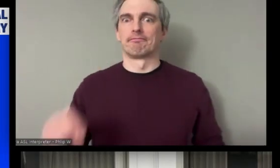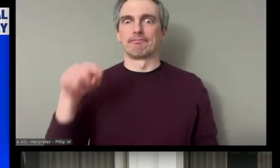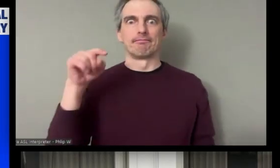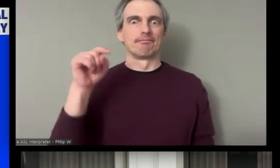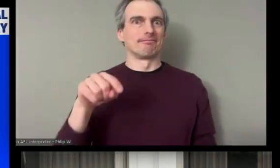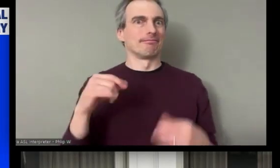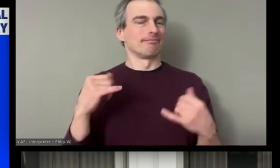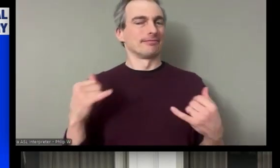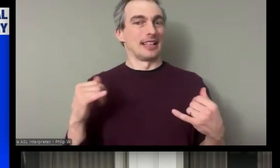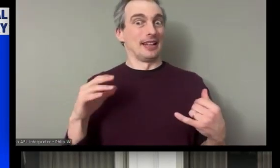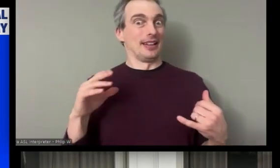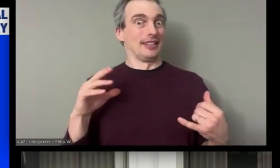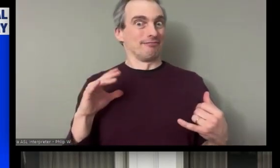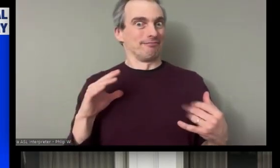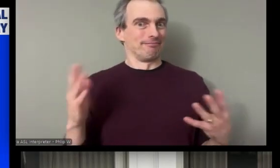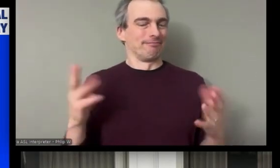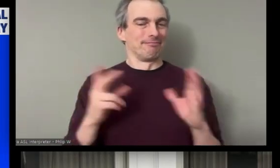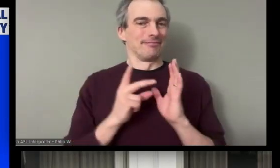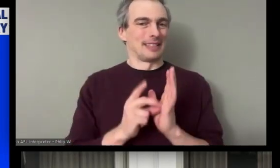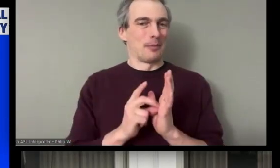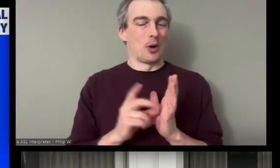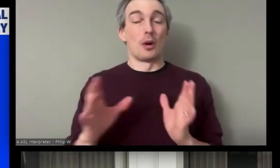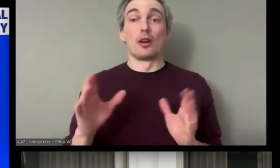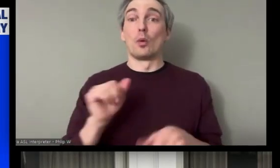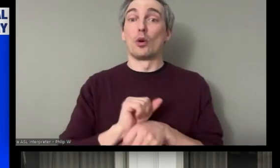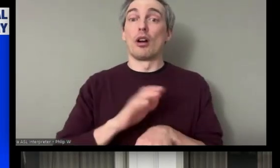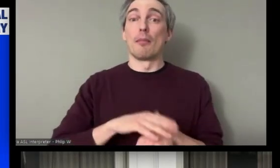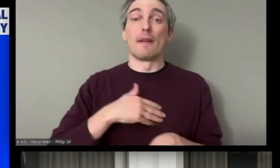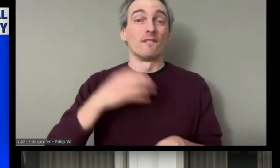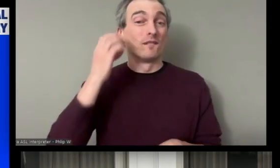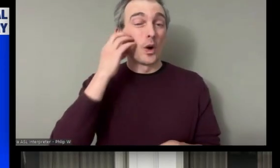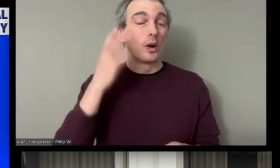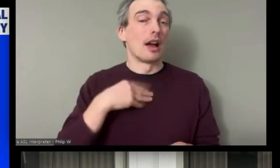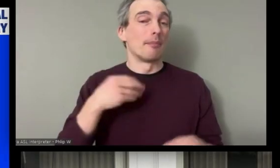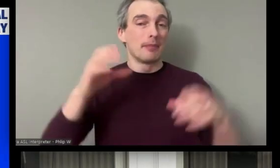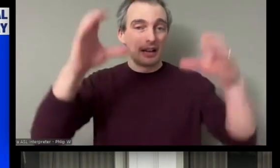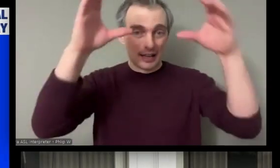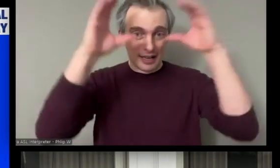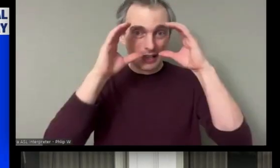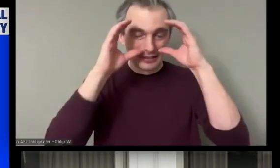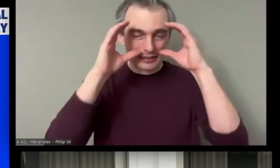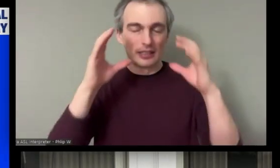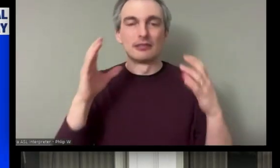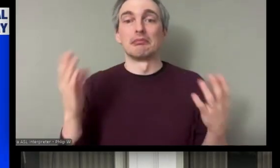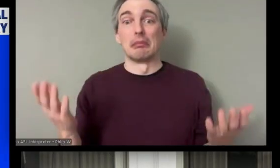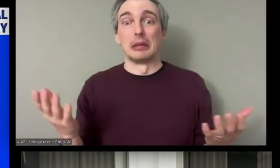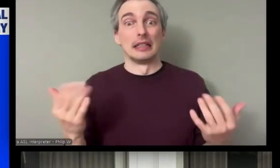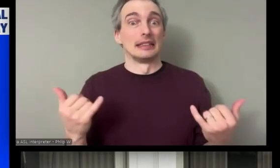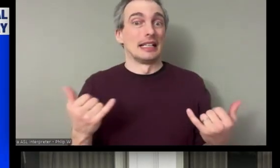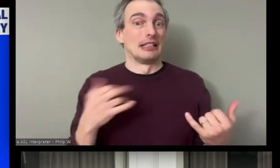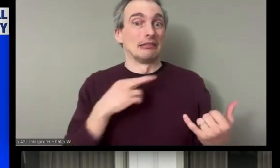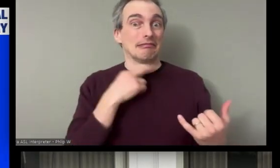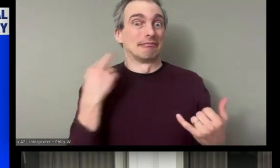But basically... Horizon Worlds is a platform that you can access in a headset.